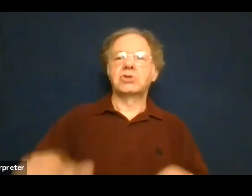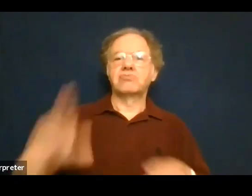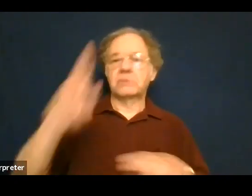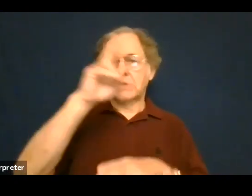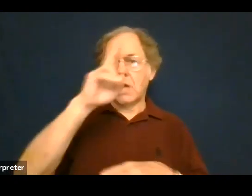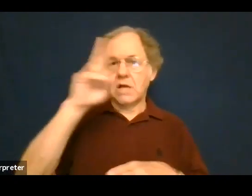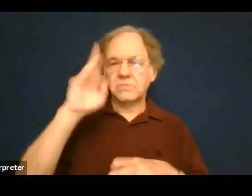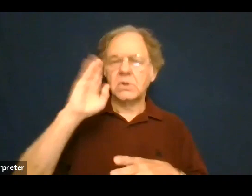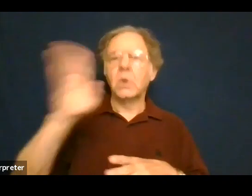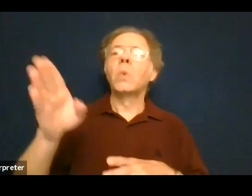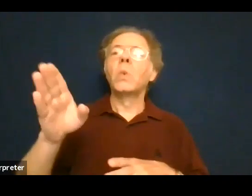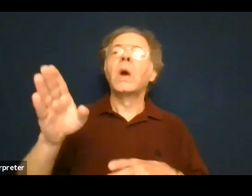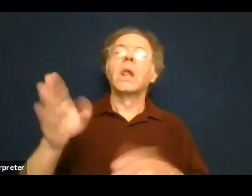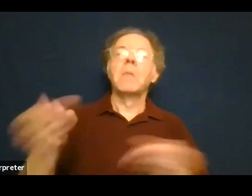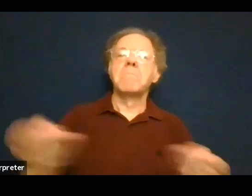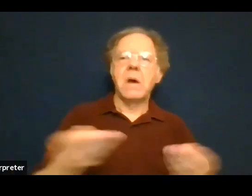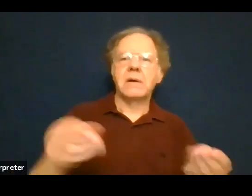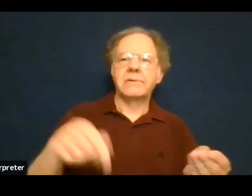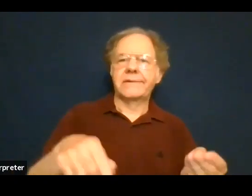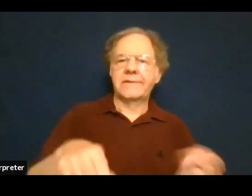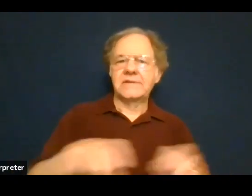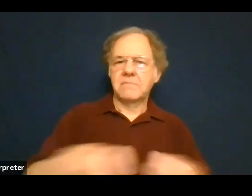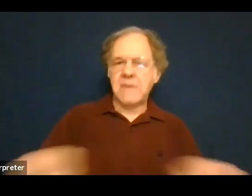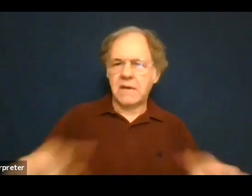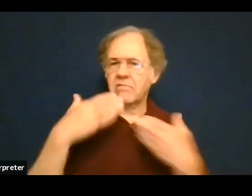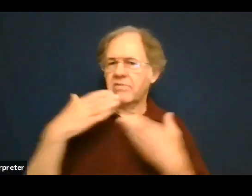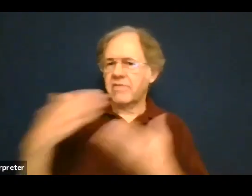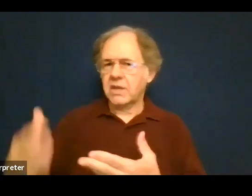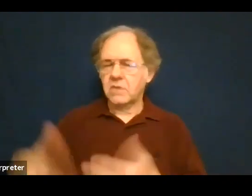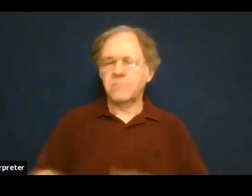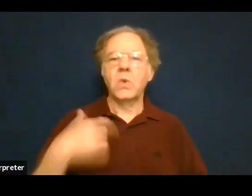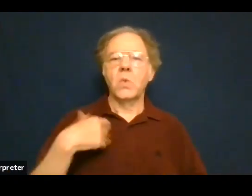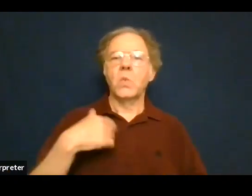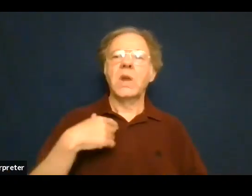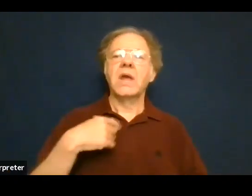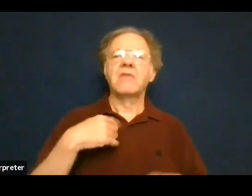So, thank you, Marly. We have monitored questions submitted in the event app,